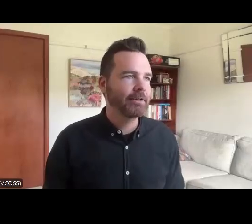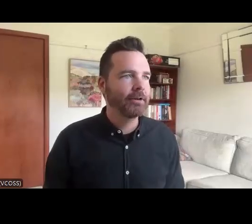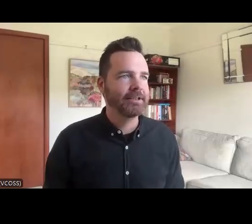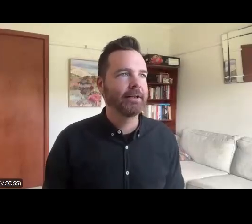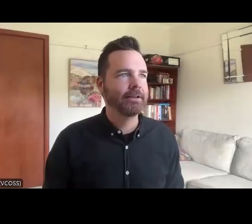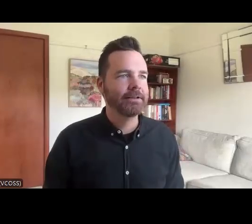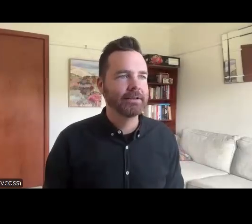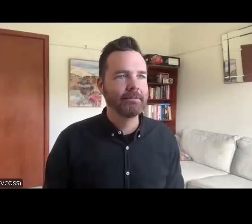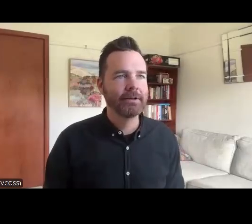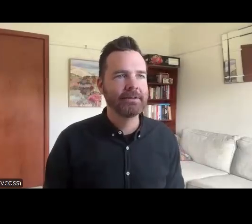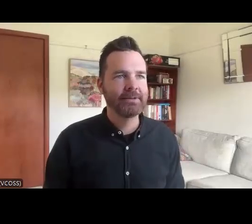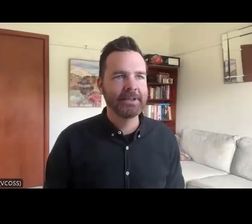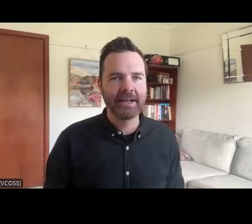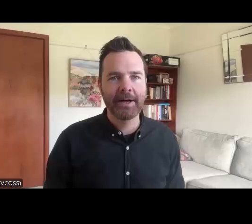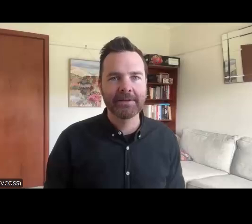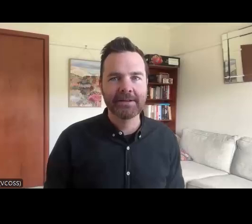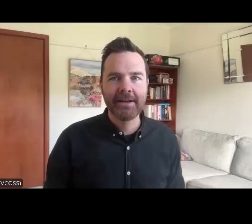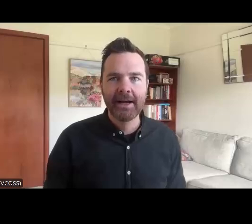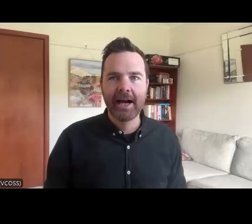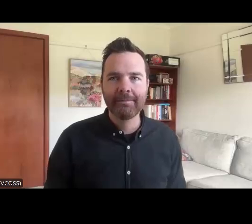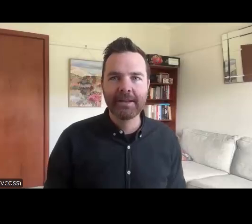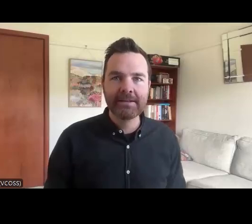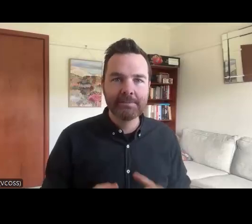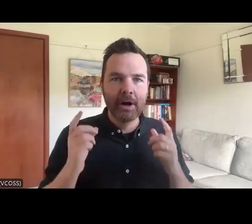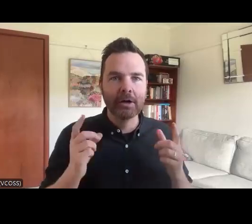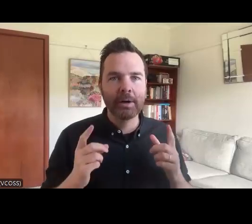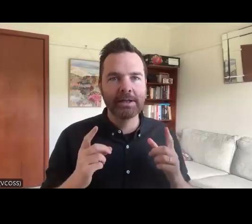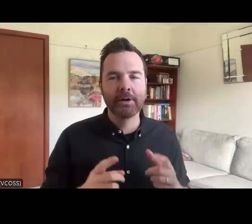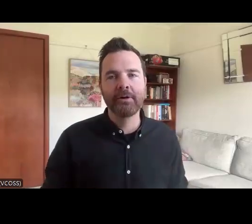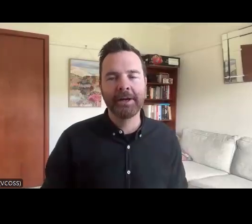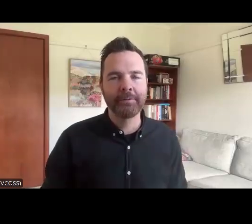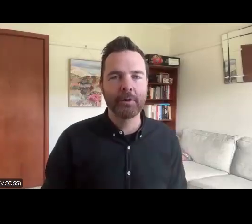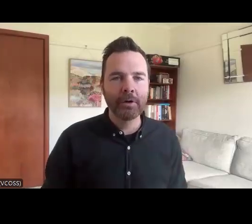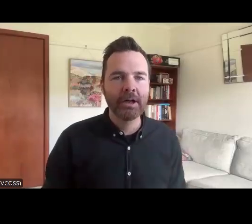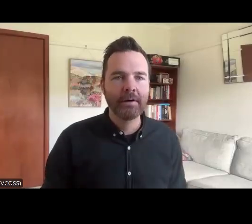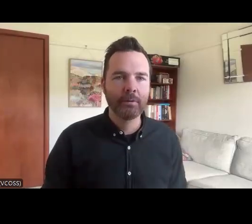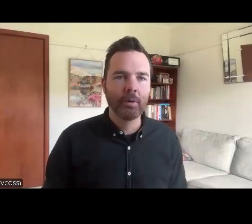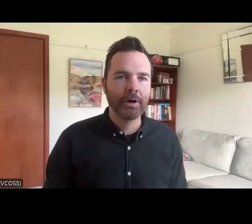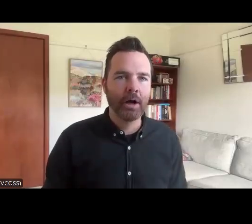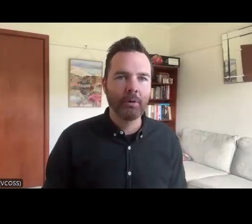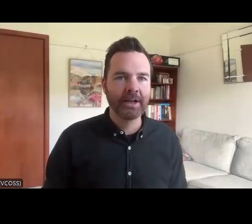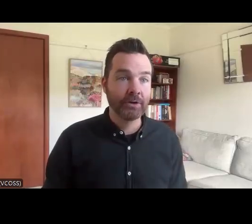all the salads, two sesame seed buns, this is my always go-to metaphor for what I want to give a